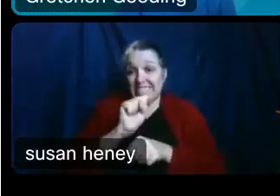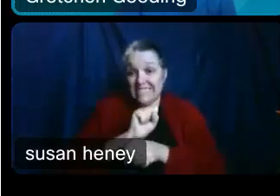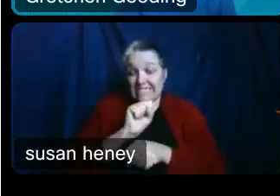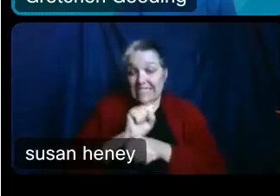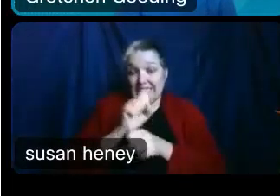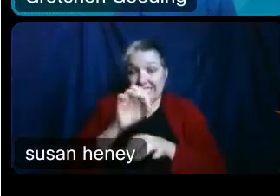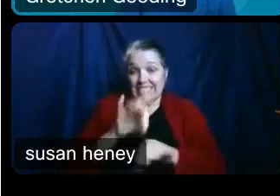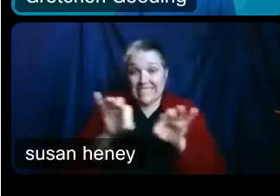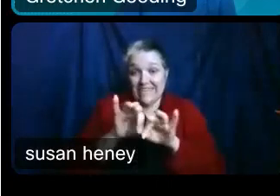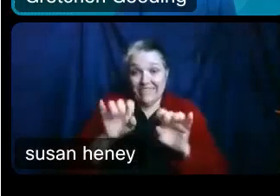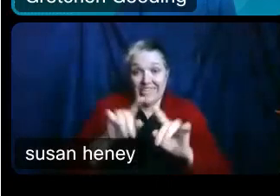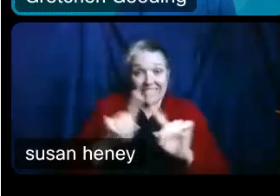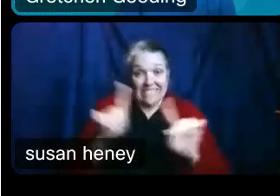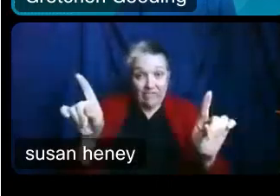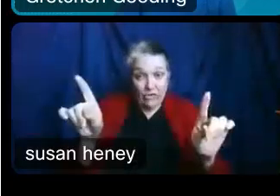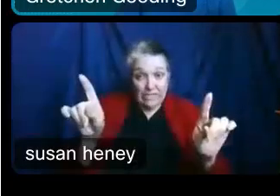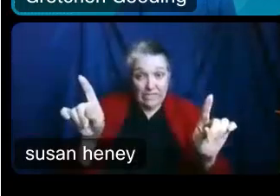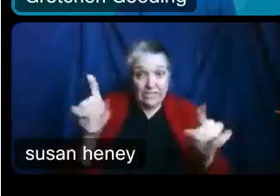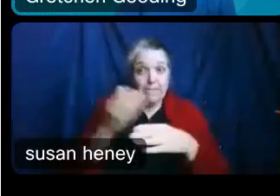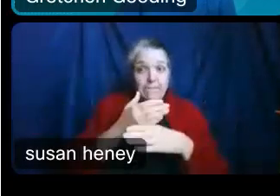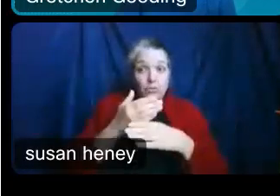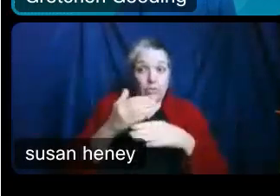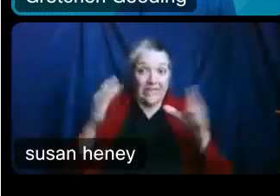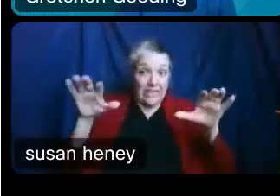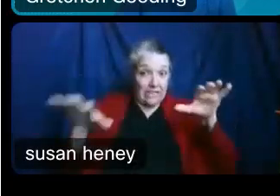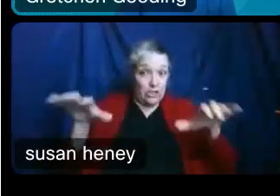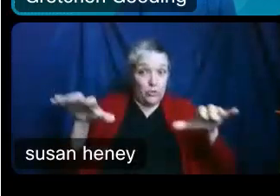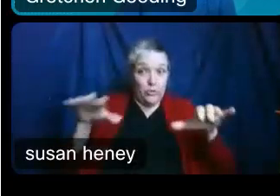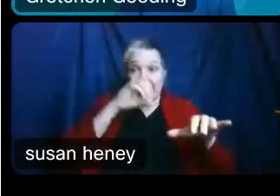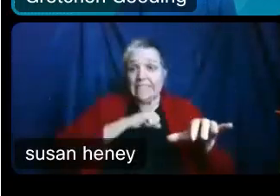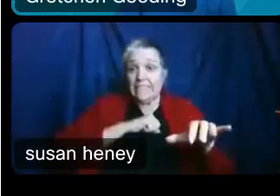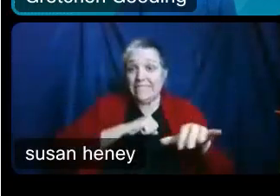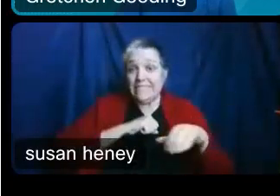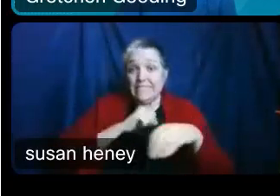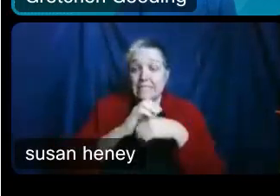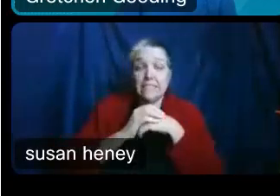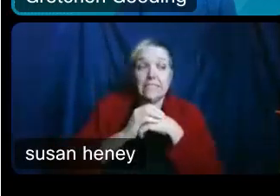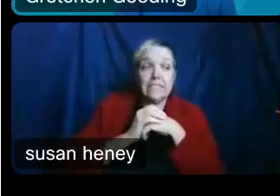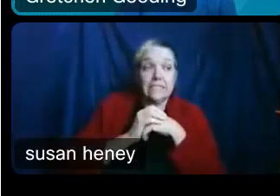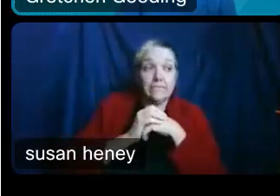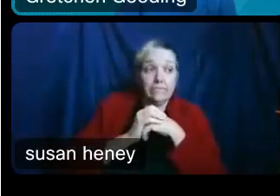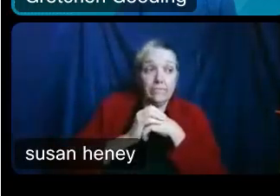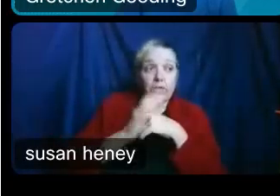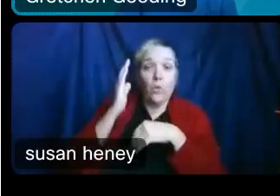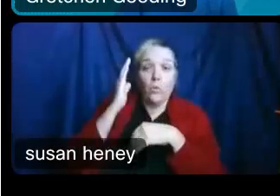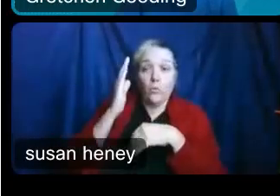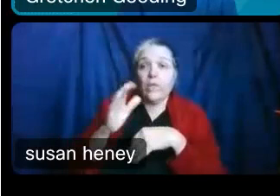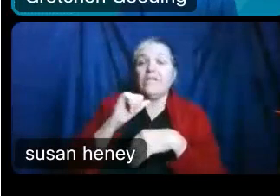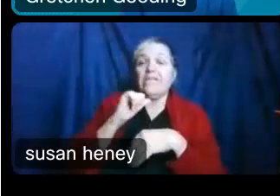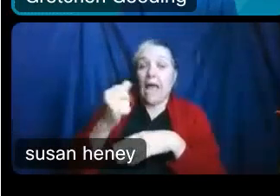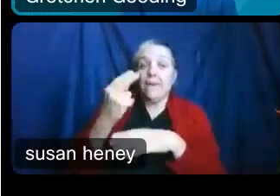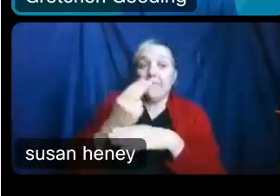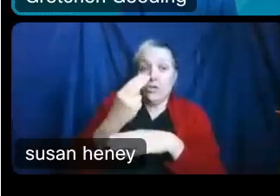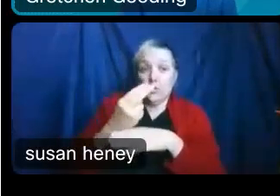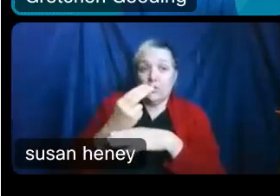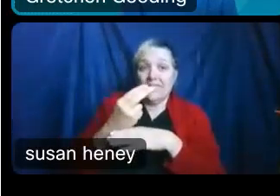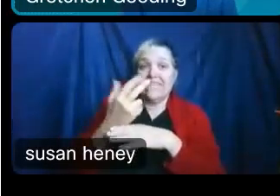difference between the two sets of estimates. We will discontinue the ACS 5-year comparison